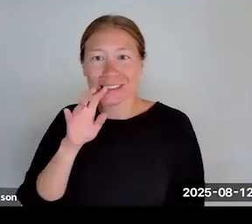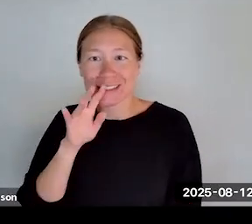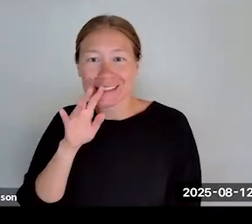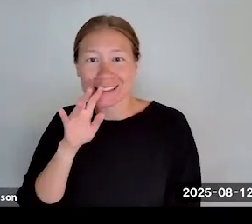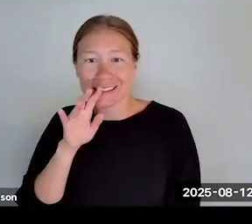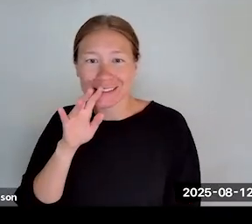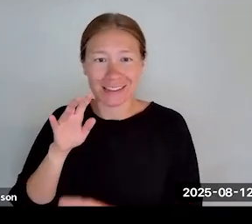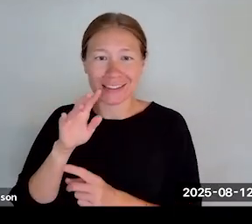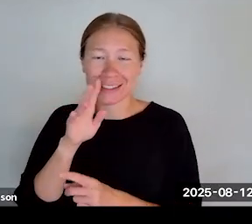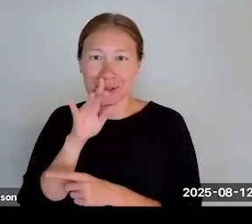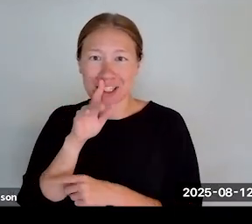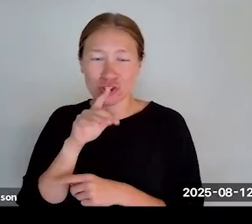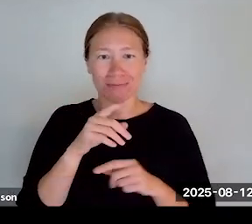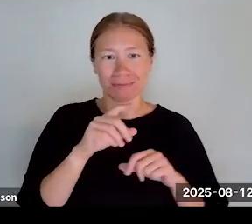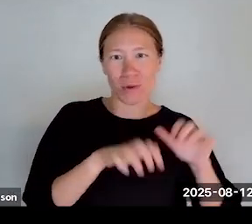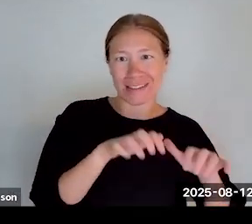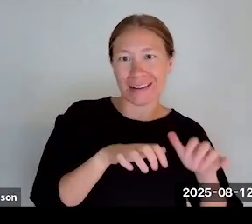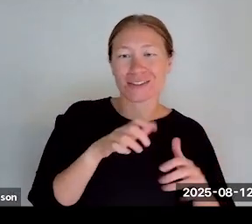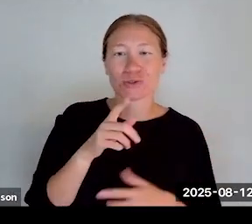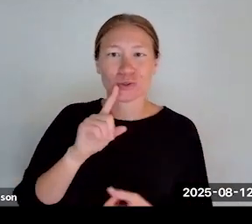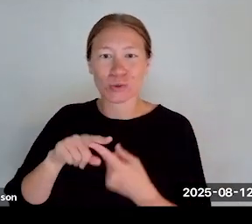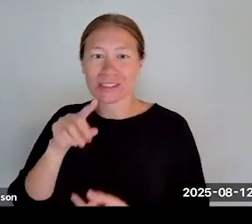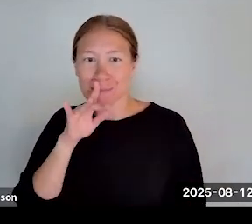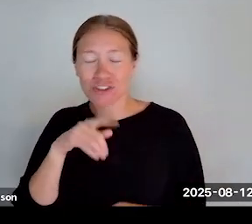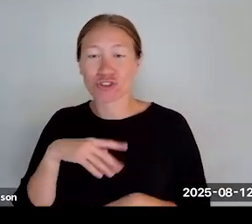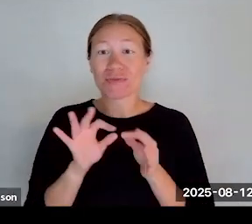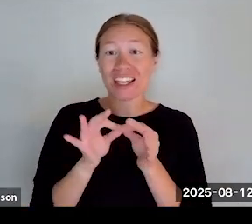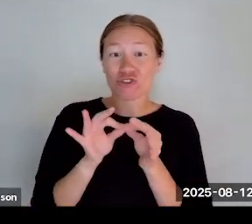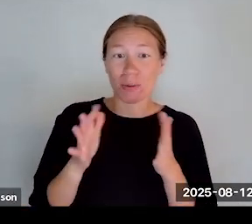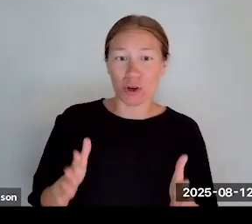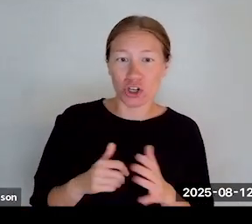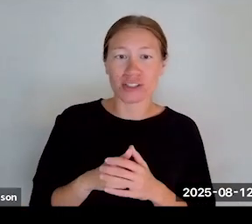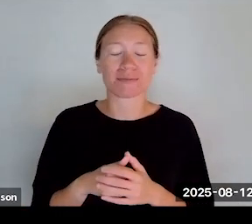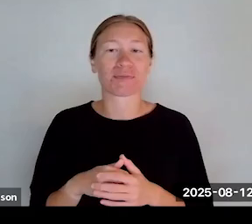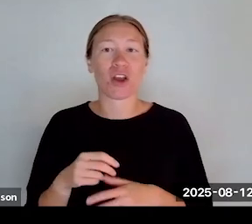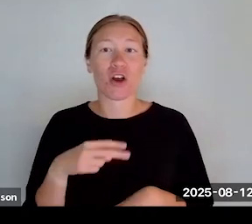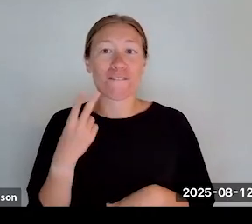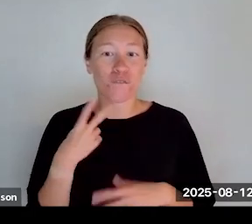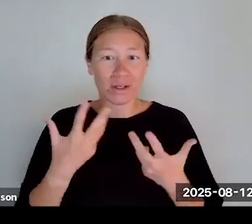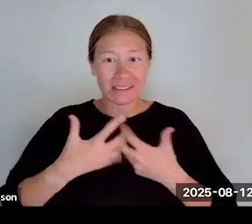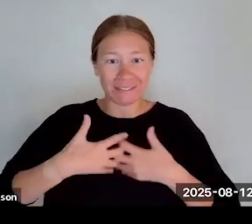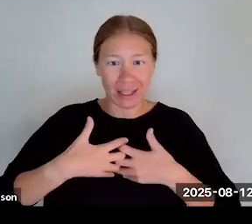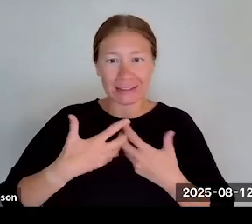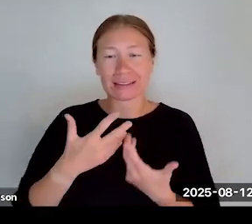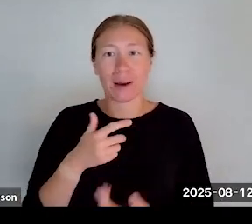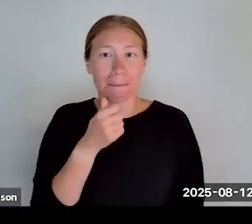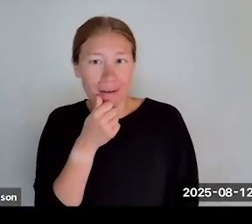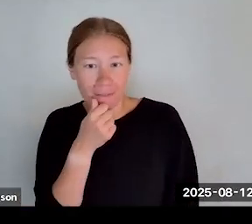voice-amplification devices, or augmentative and alternative communication, or AAC systems.